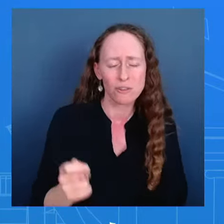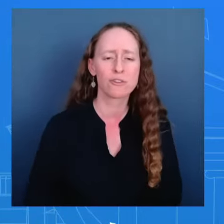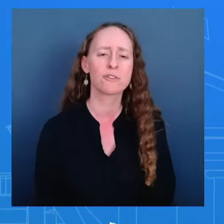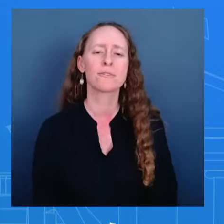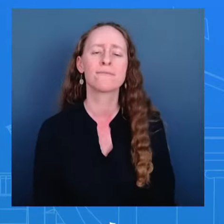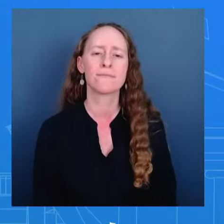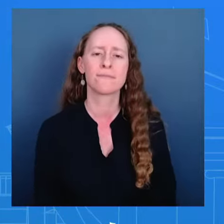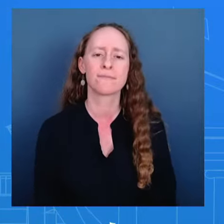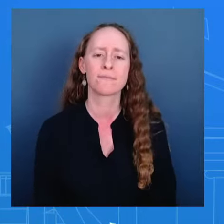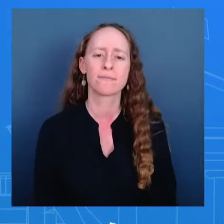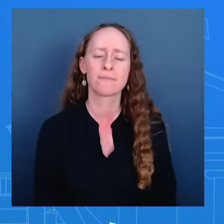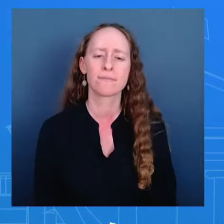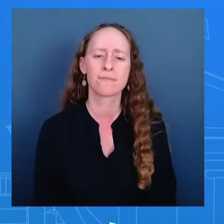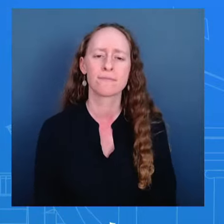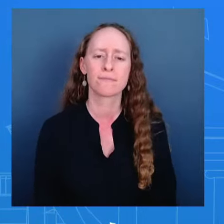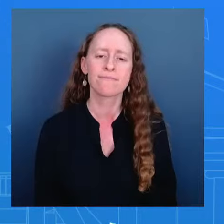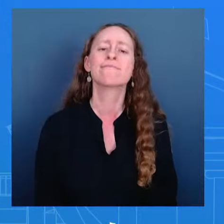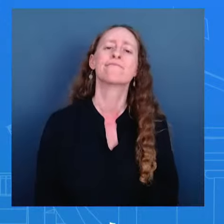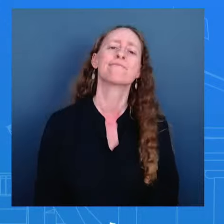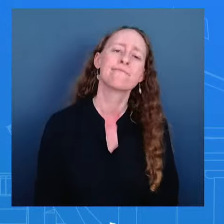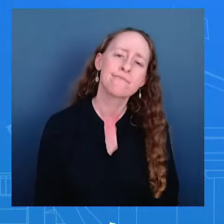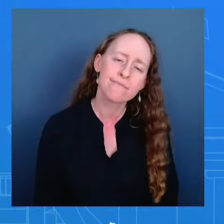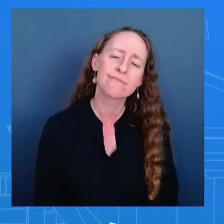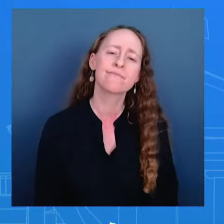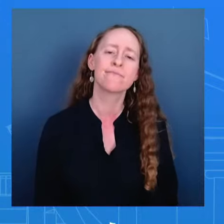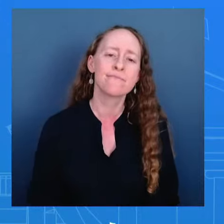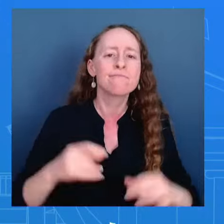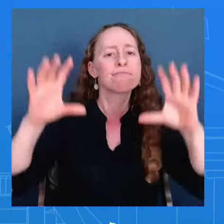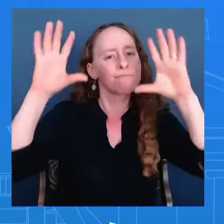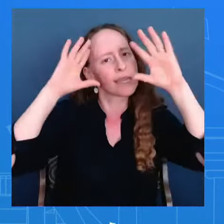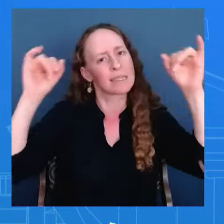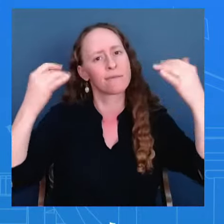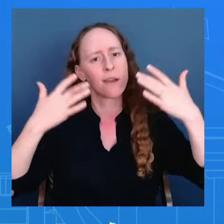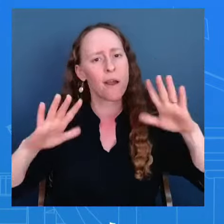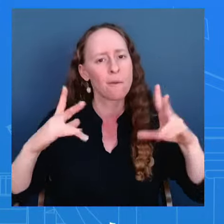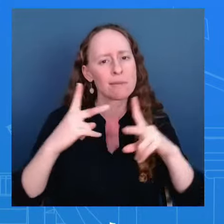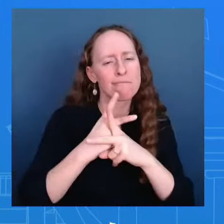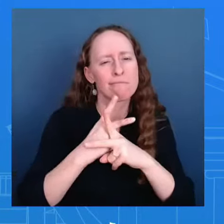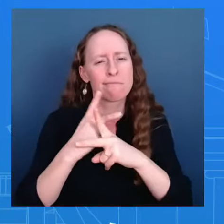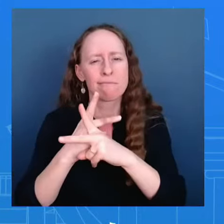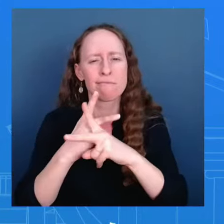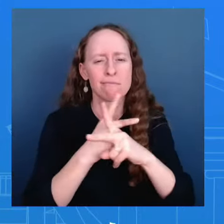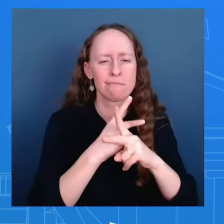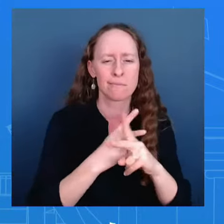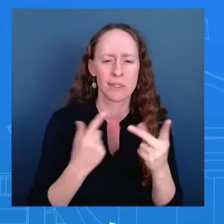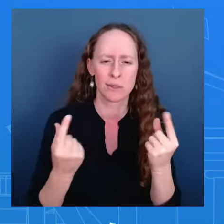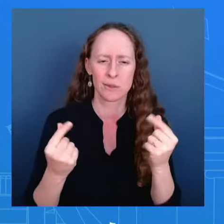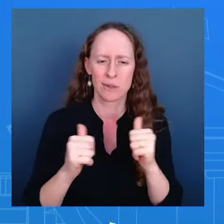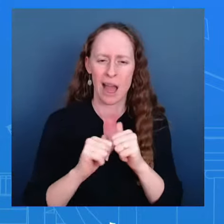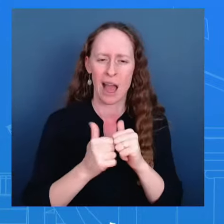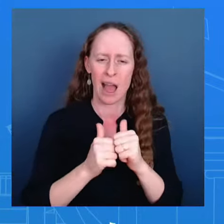to do in partnership with the Senate, is making sure that we nominate extraordinarily-qualified men